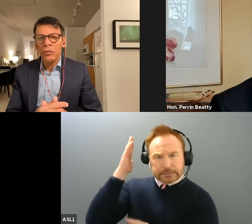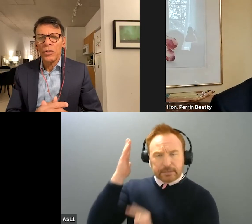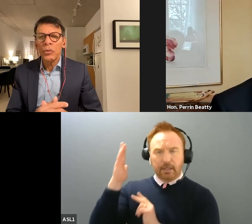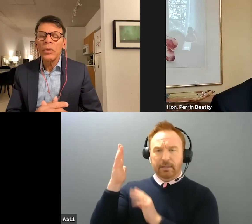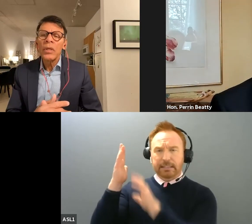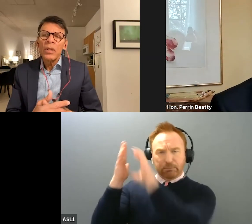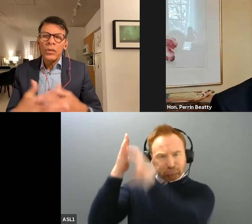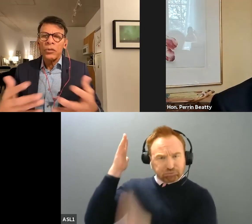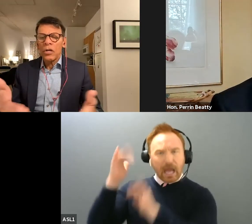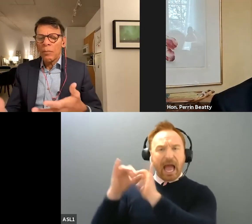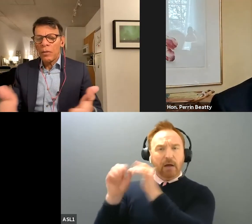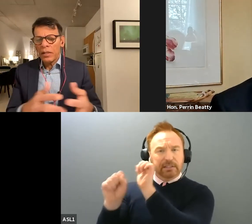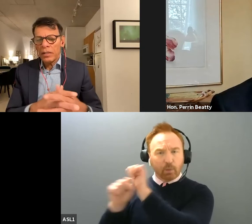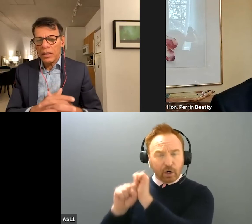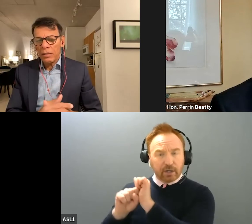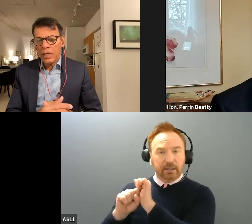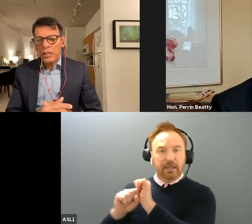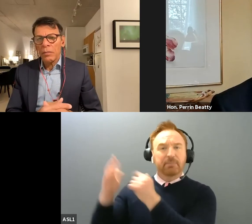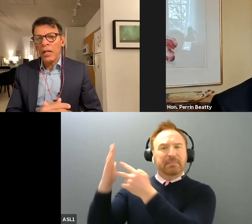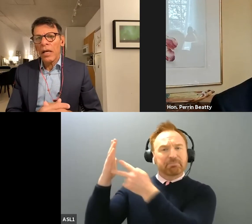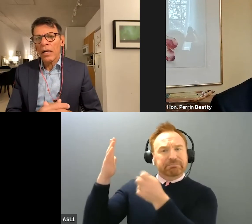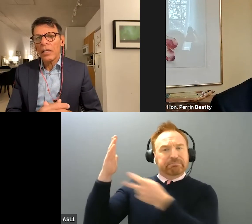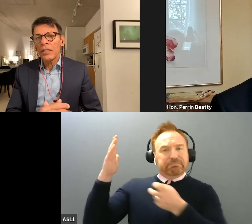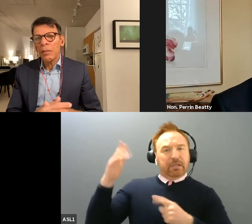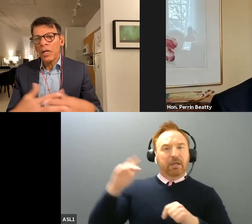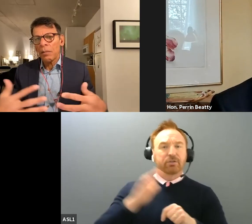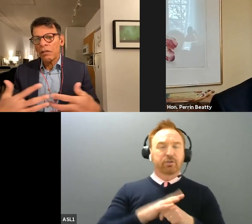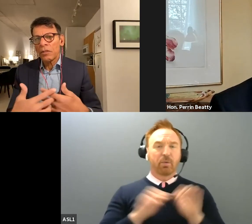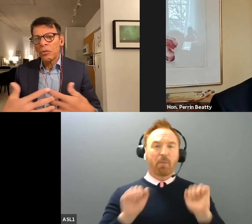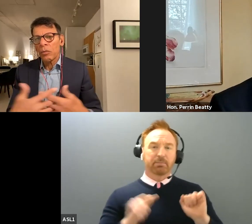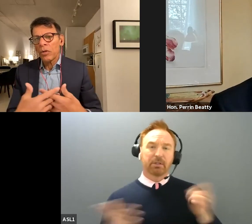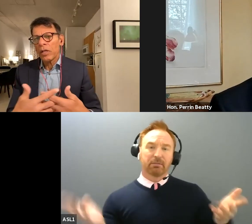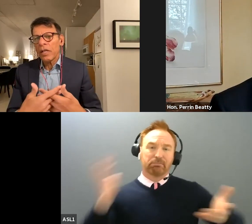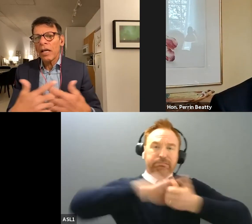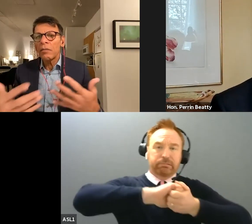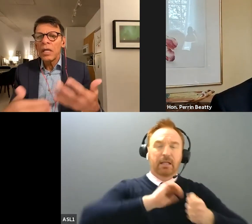review, to complement the Accessibility Act. At the same time, if the two can work in tandem,